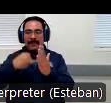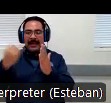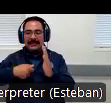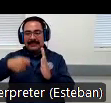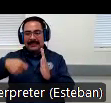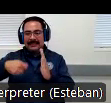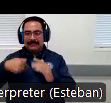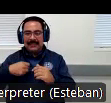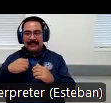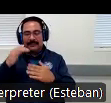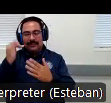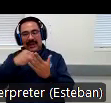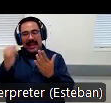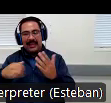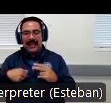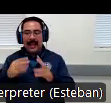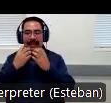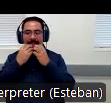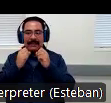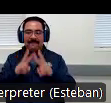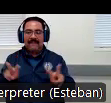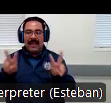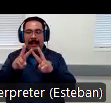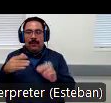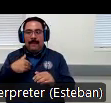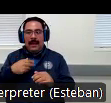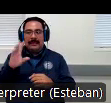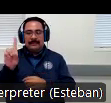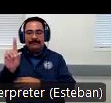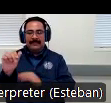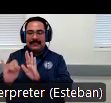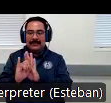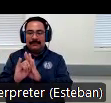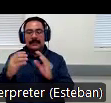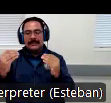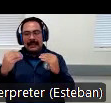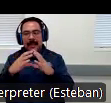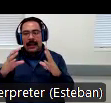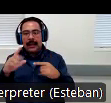So I very much value my disability identity. It's taught me a lot about human behavior